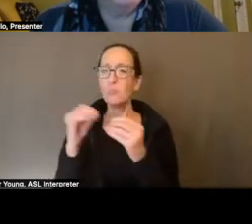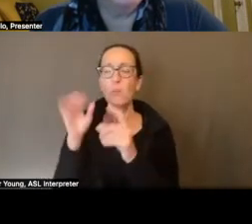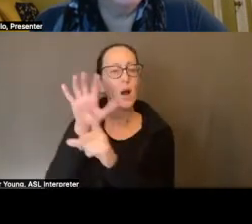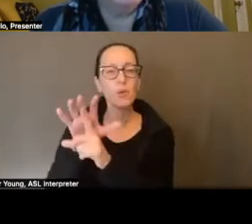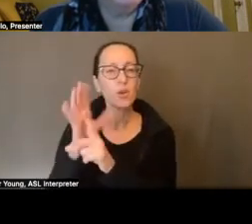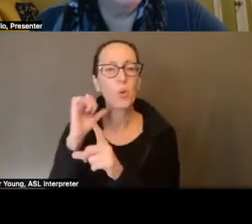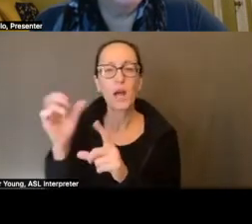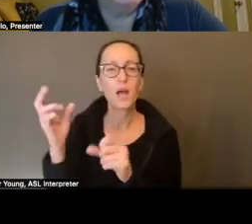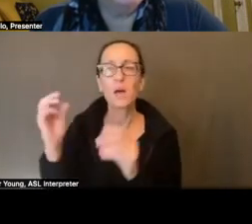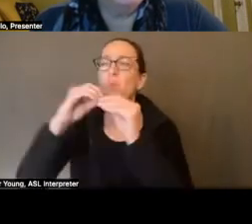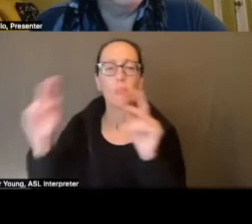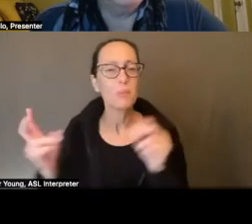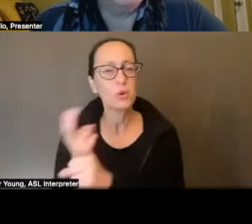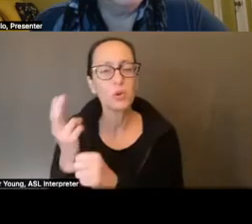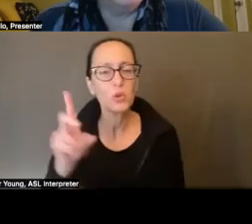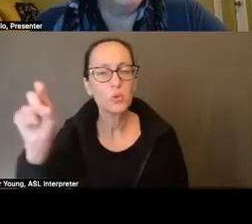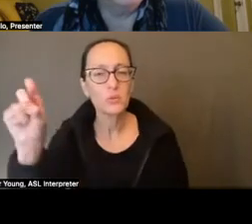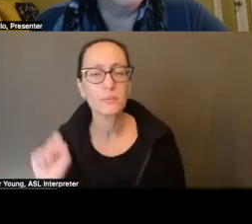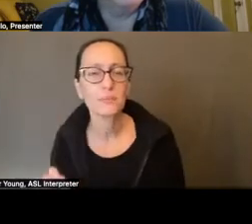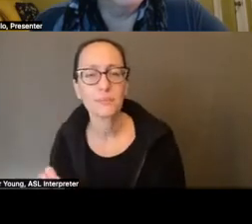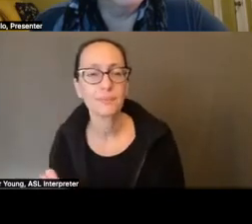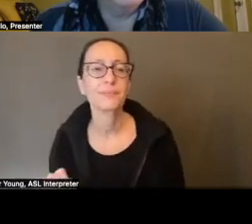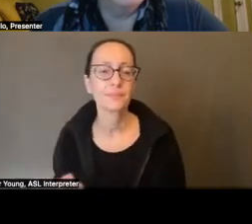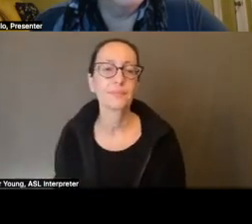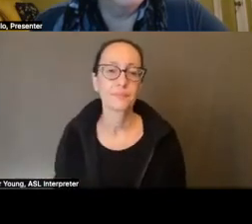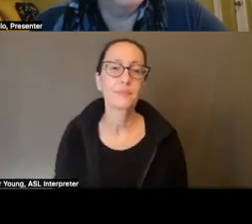So the system cued speech appears to oral for manualists